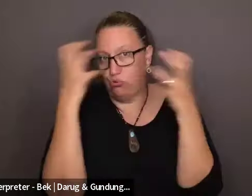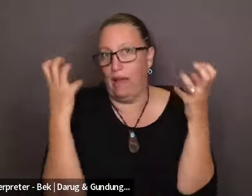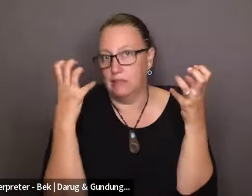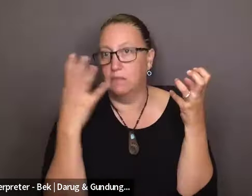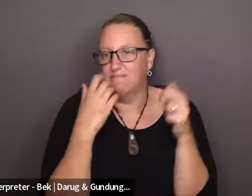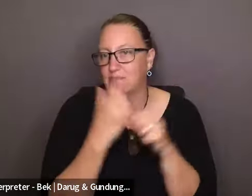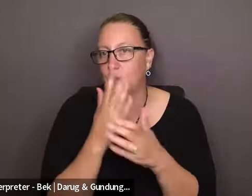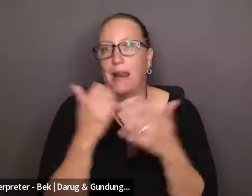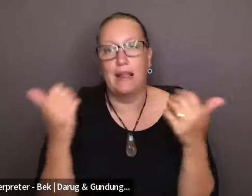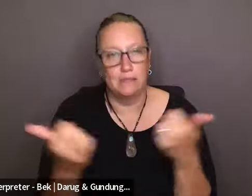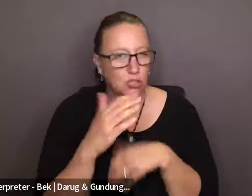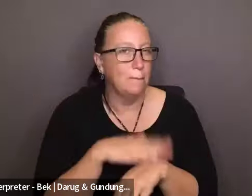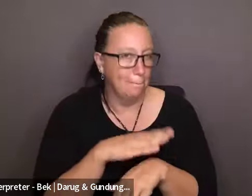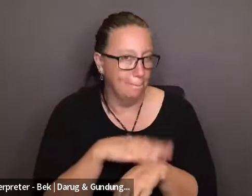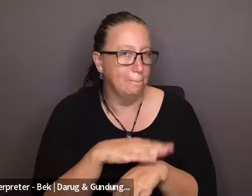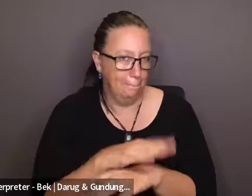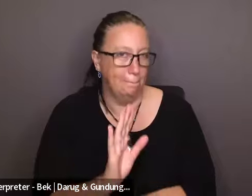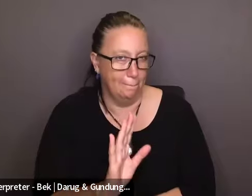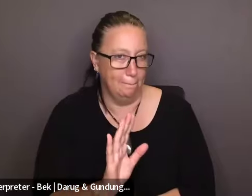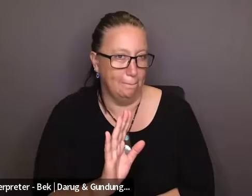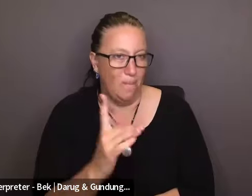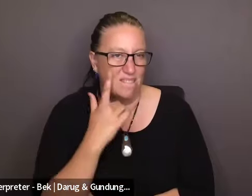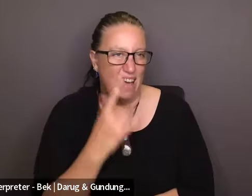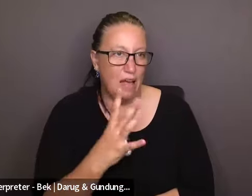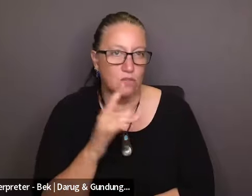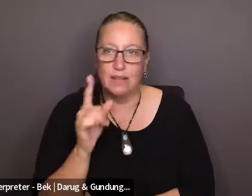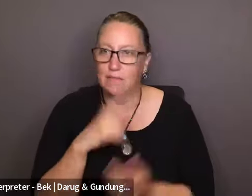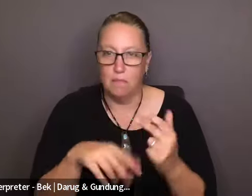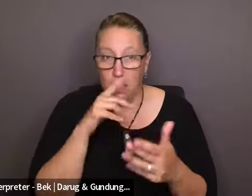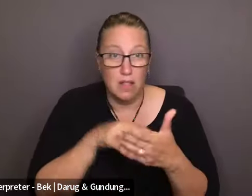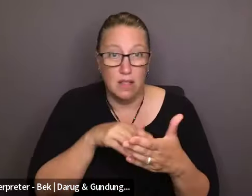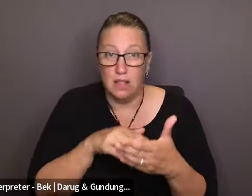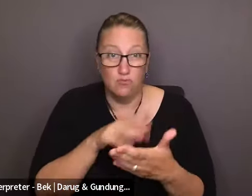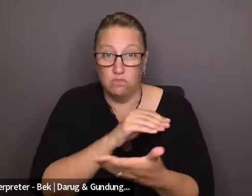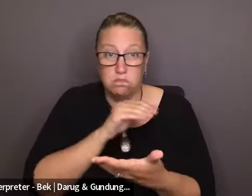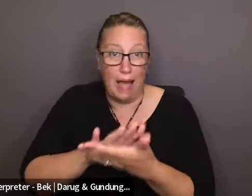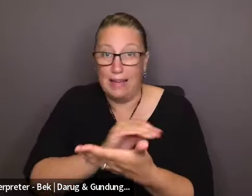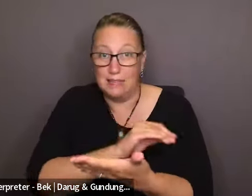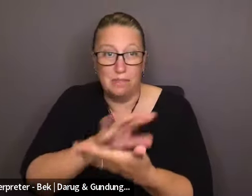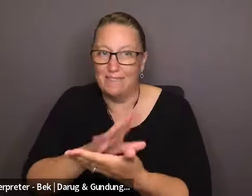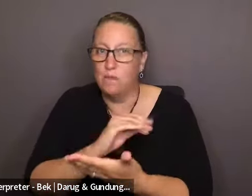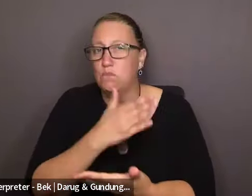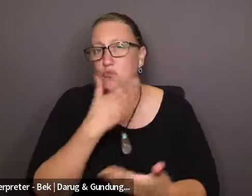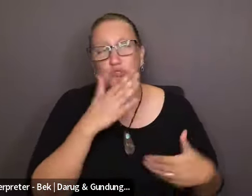hurry for the person who has been allocated the task of submitting the form that can feel very stressful and you